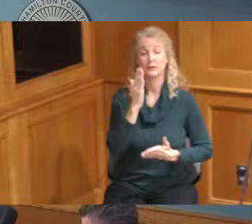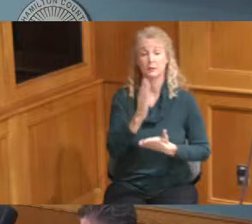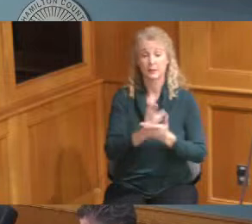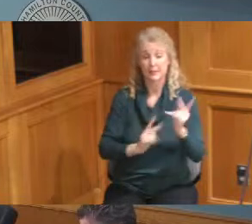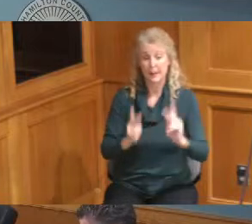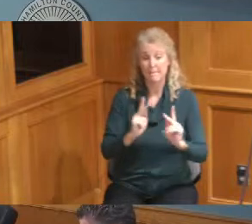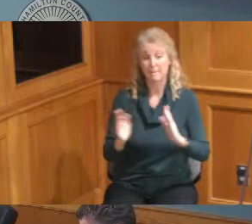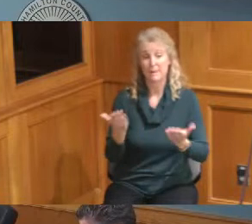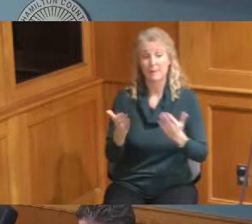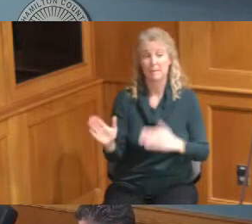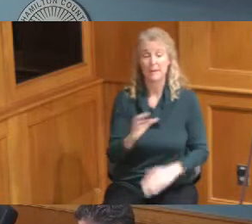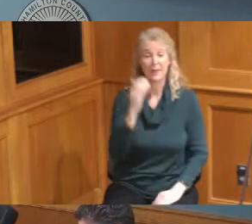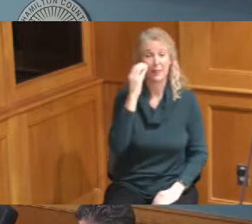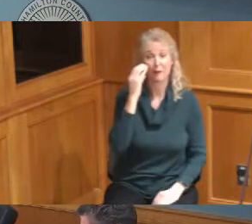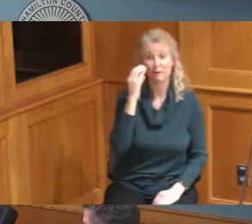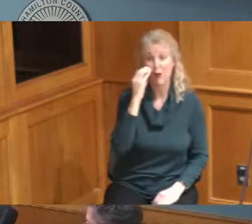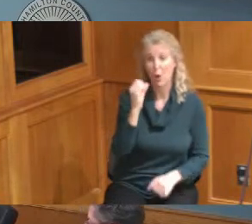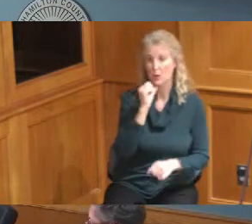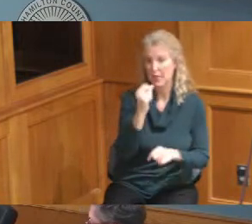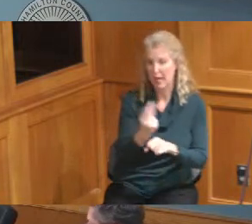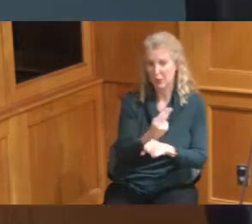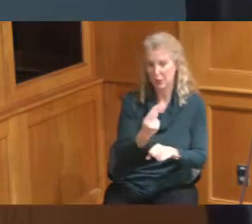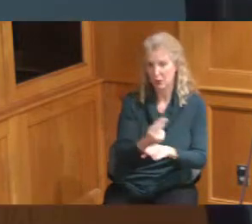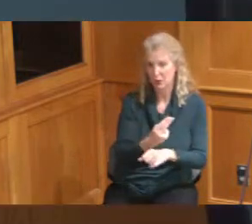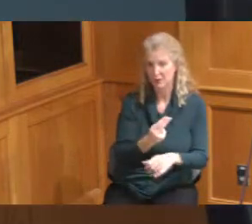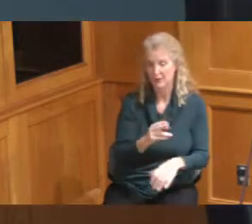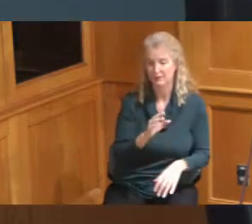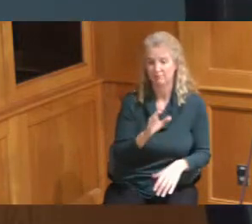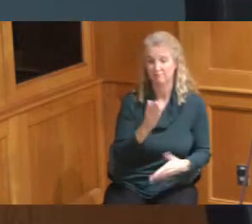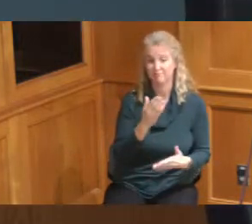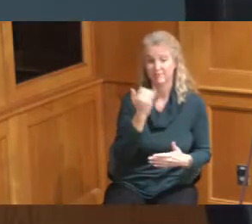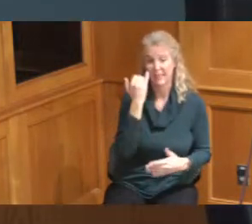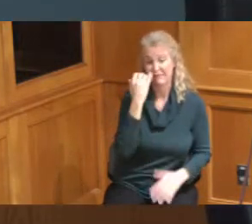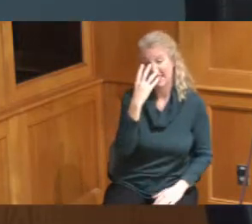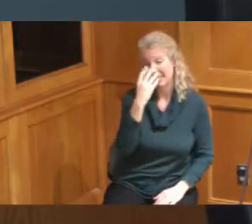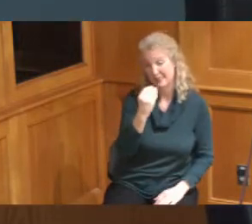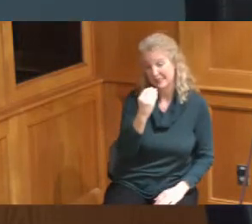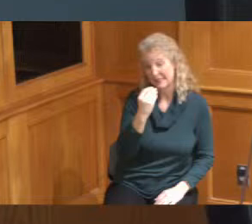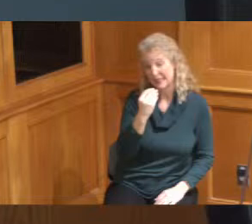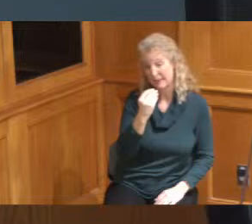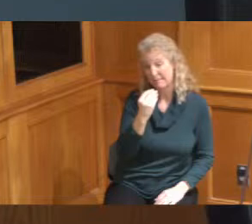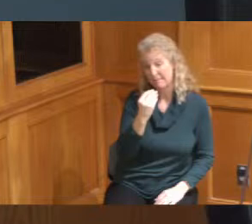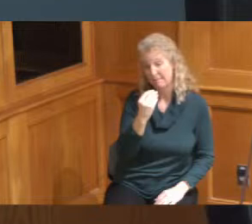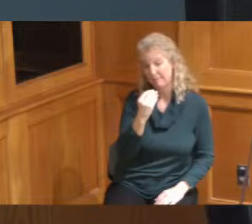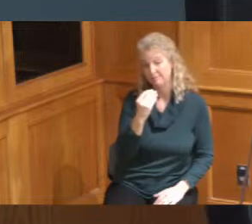cell phones they do not have their phones next to them I people that are of a different generation